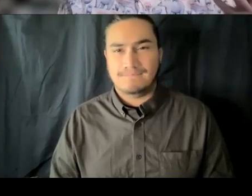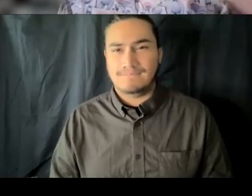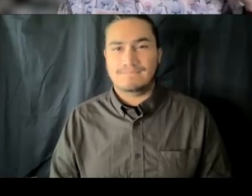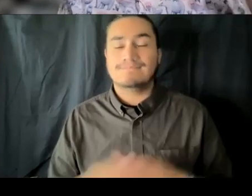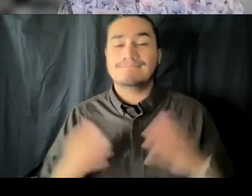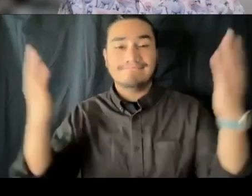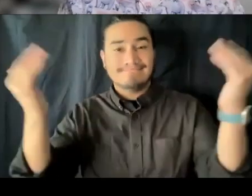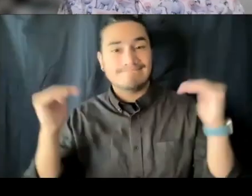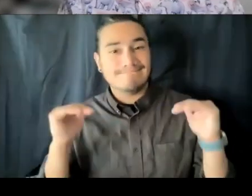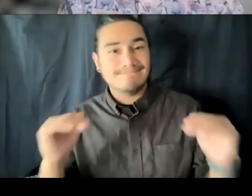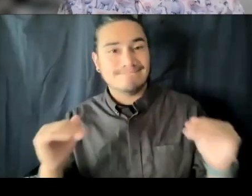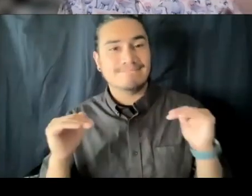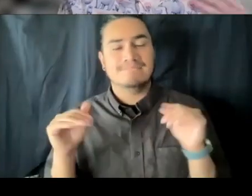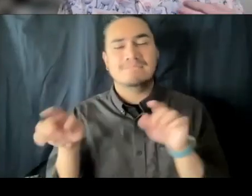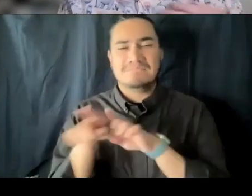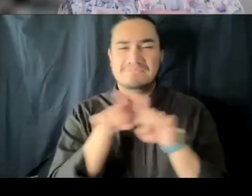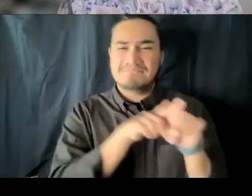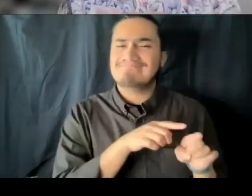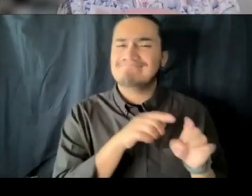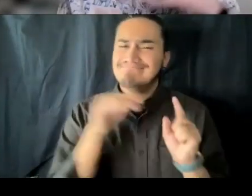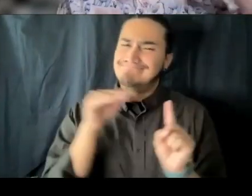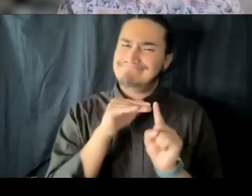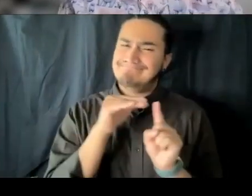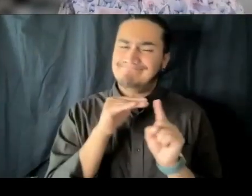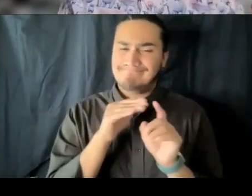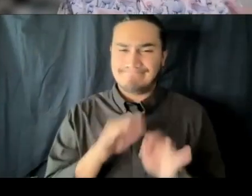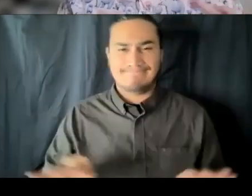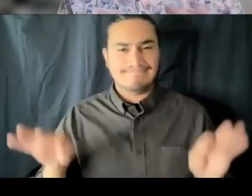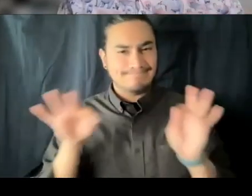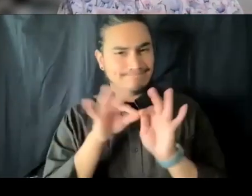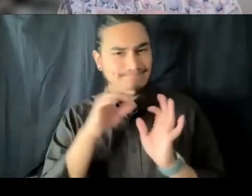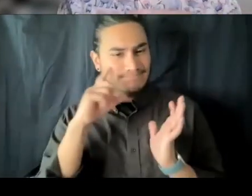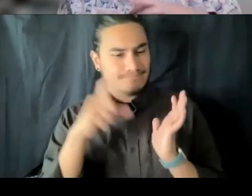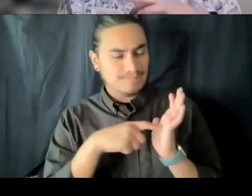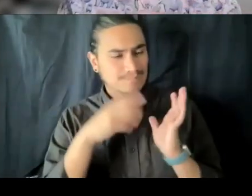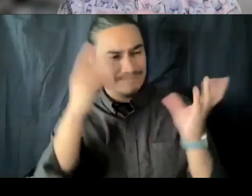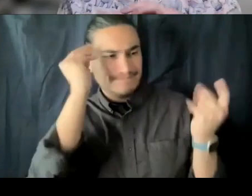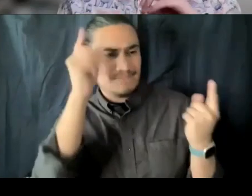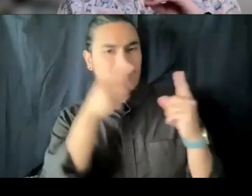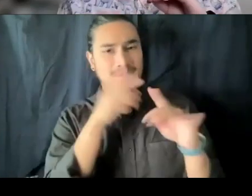And just a reminder that when we look at the violence that trans people experience,